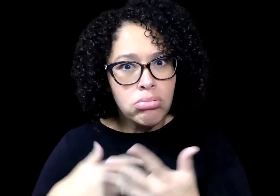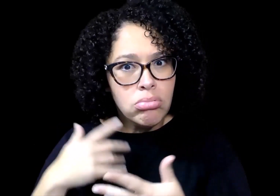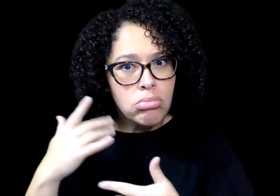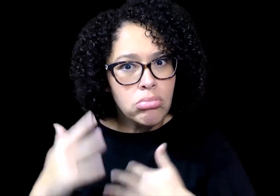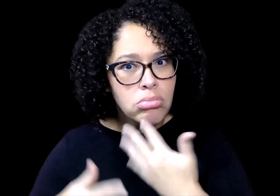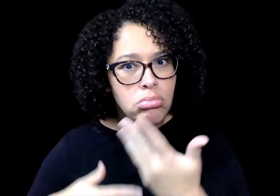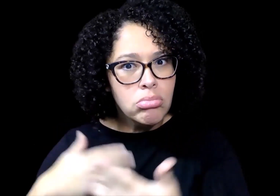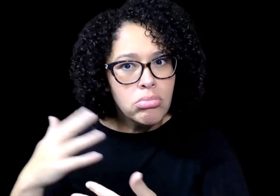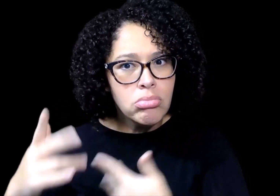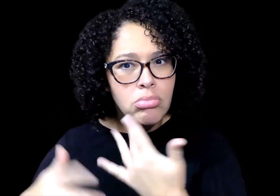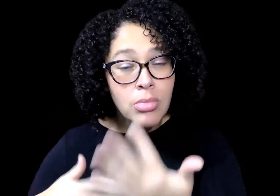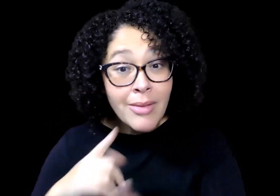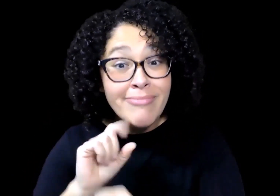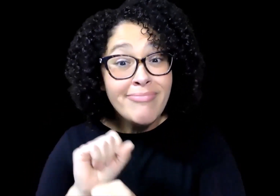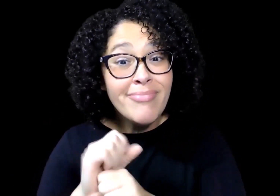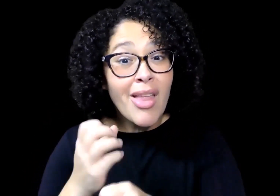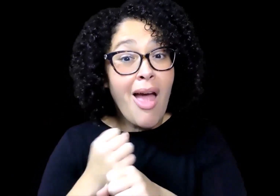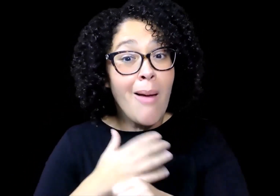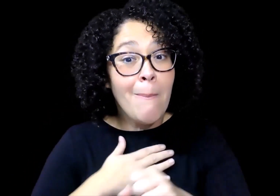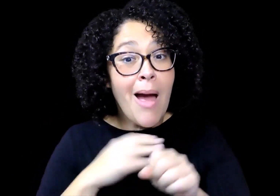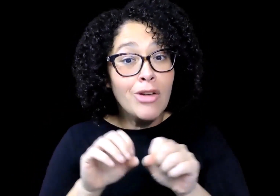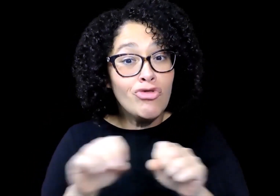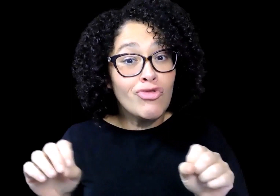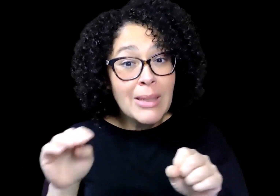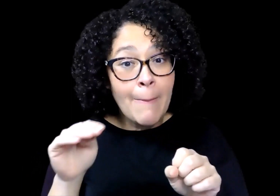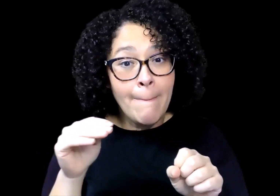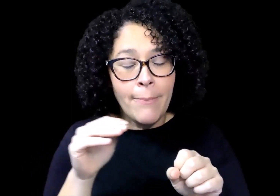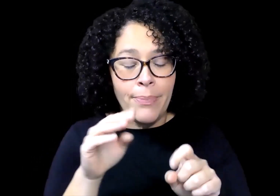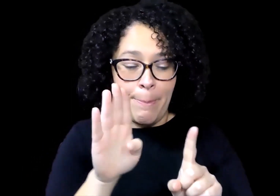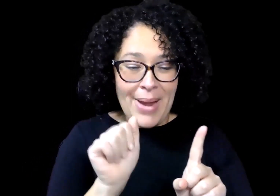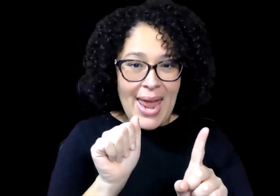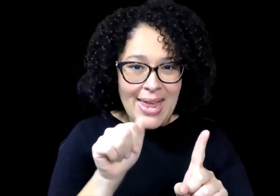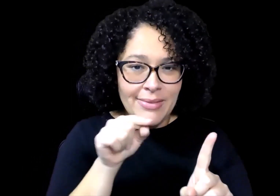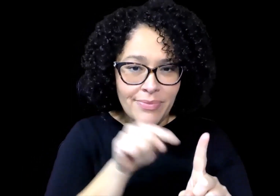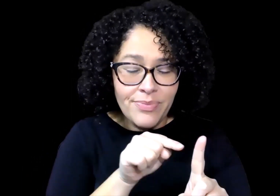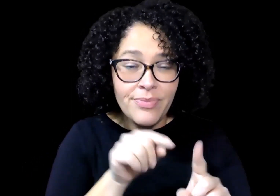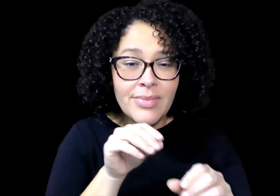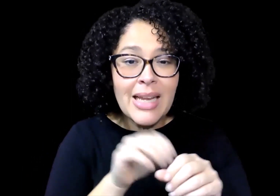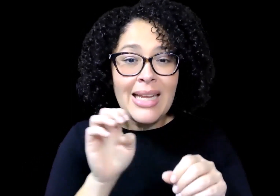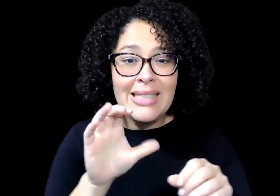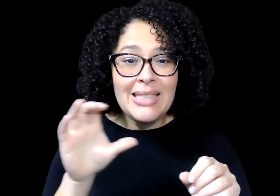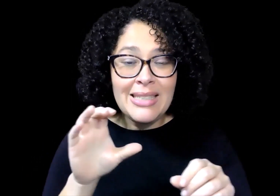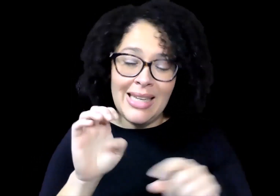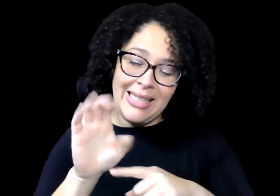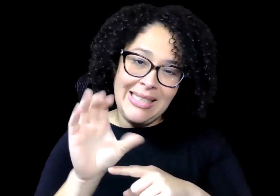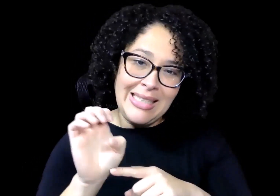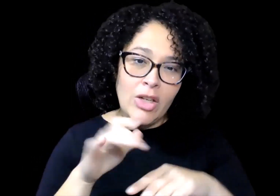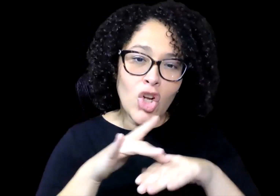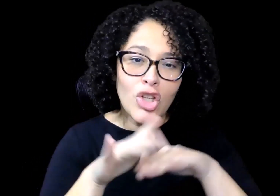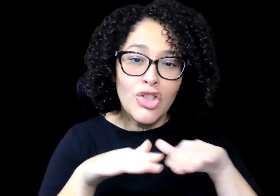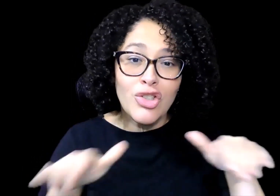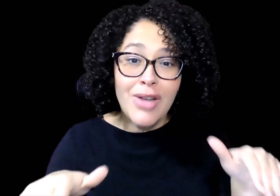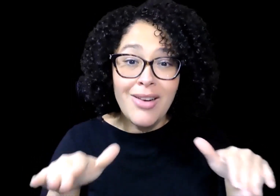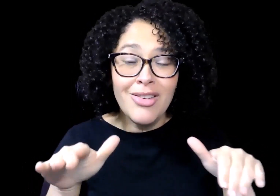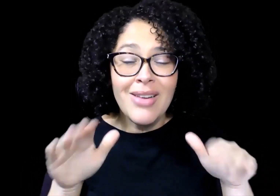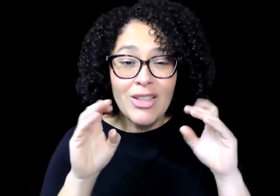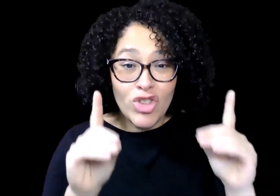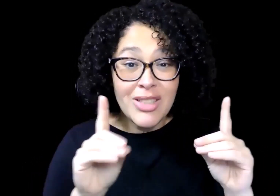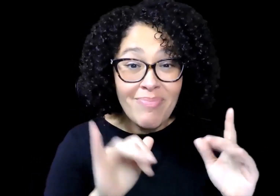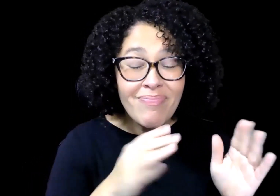an education program and I loved it in fact I got a Bachelor's degree in Early Childhood